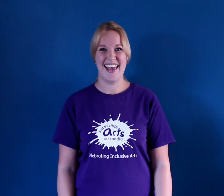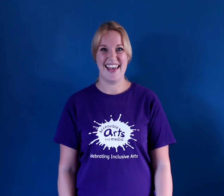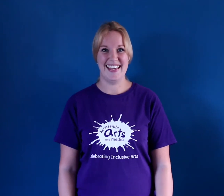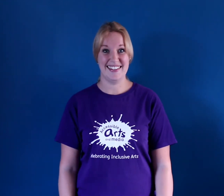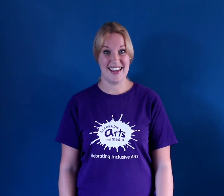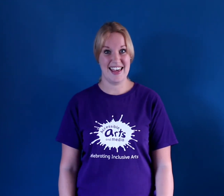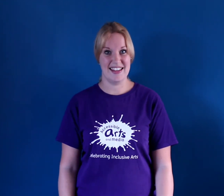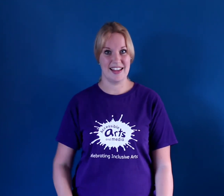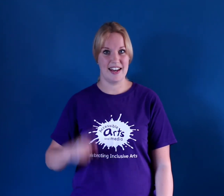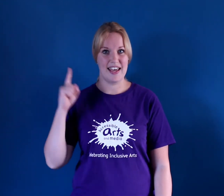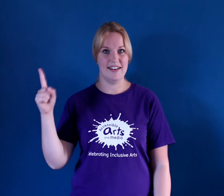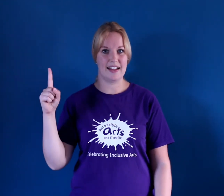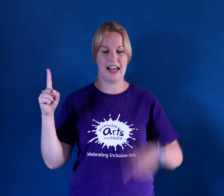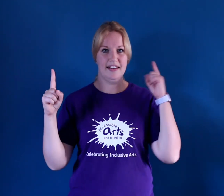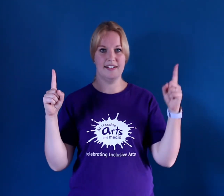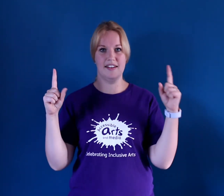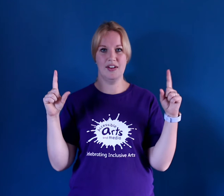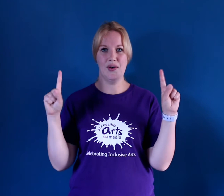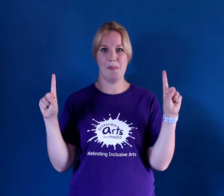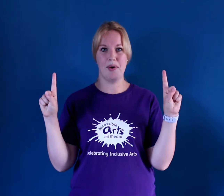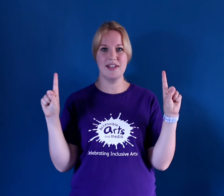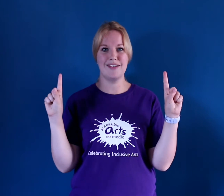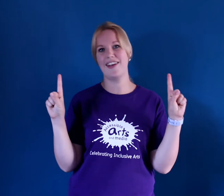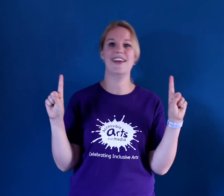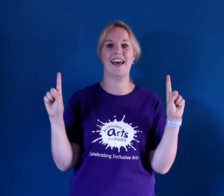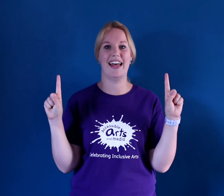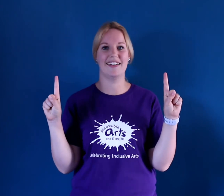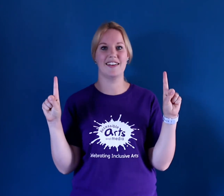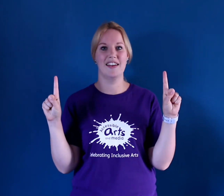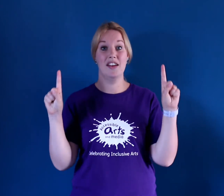It is an index hand or a pointy finger hand.